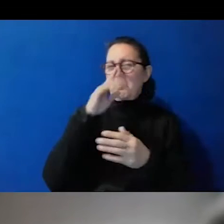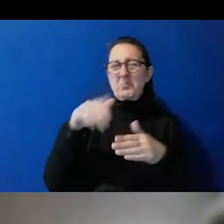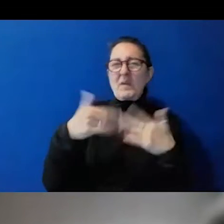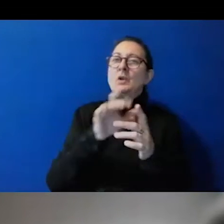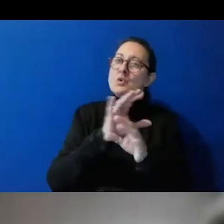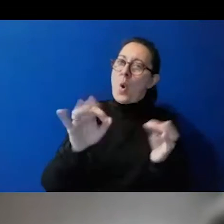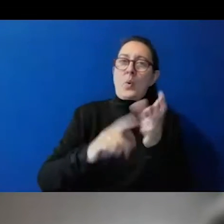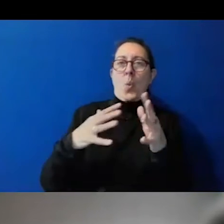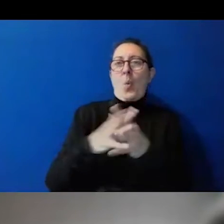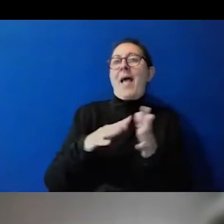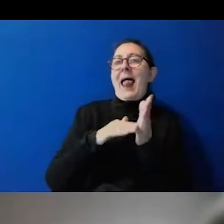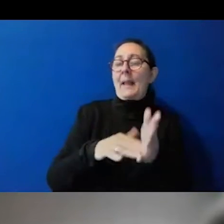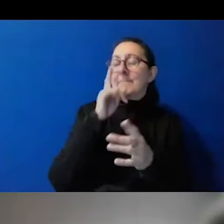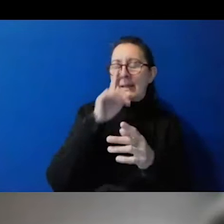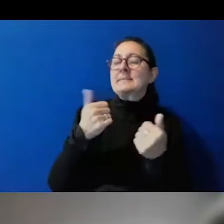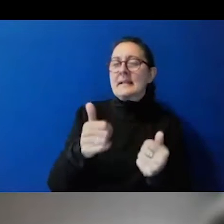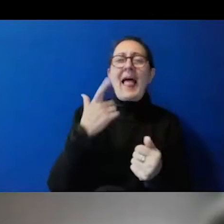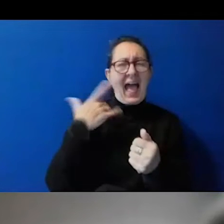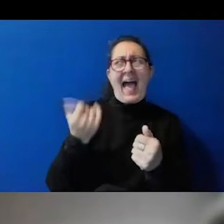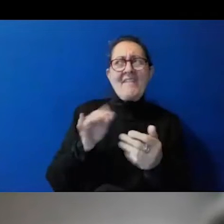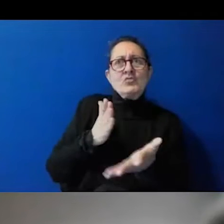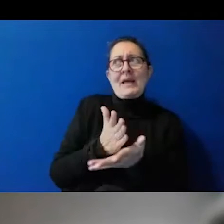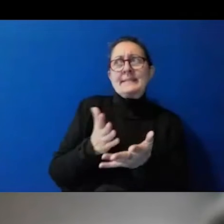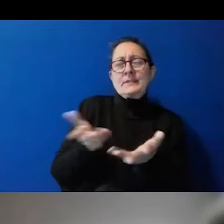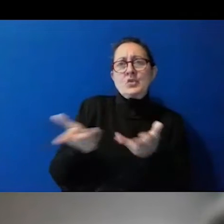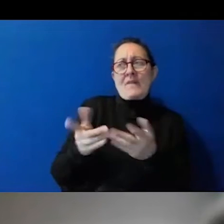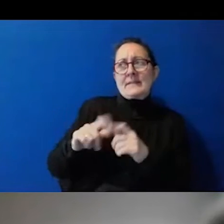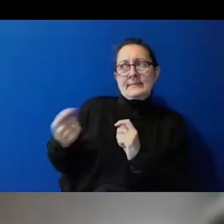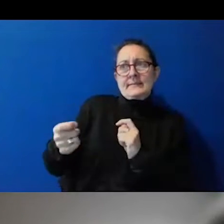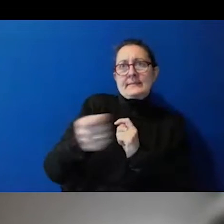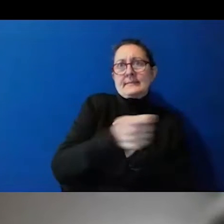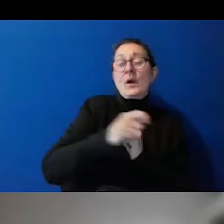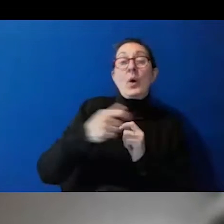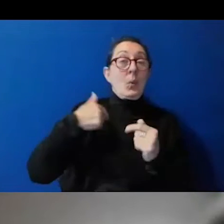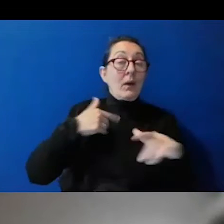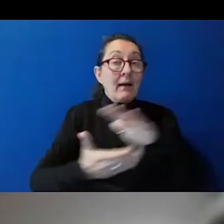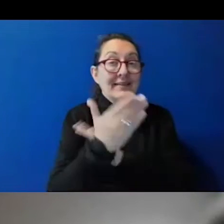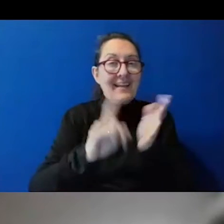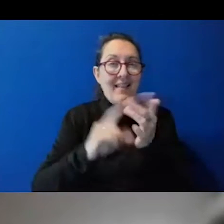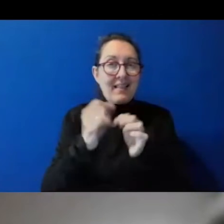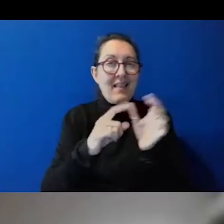service providers now because we are a part of legal aid we can also book customers in for an